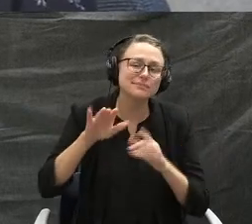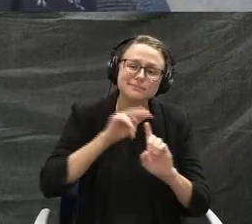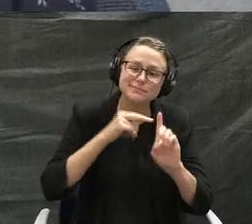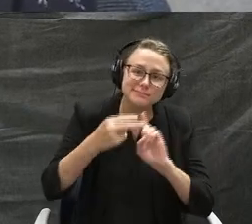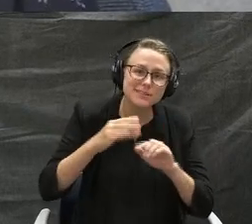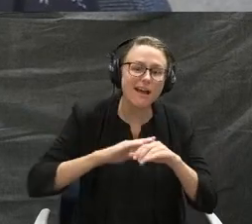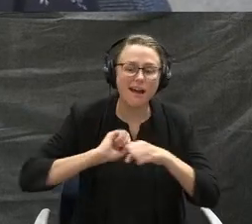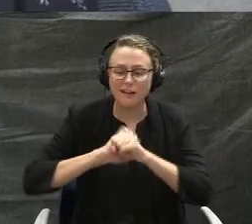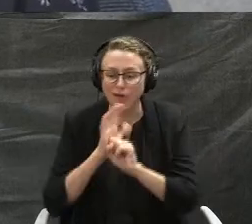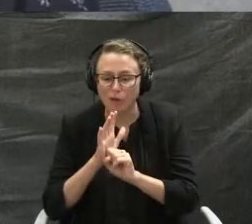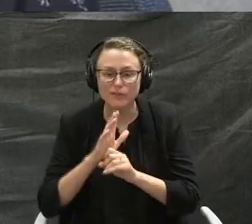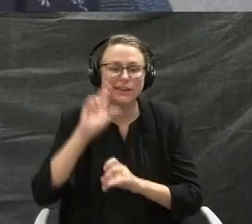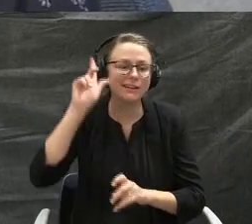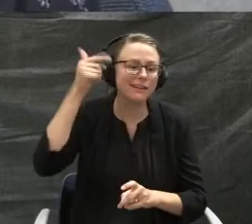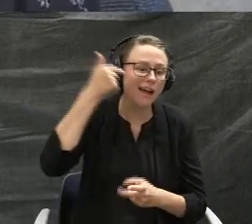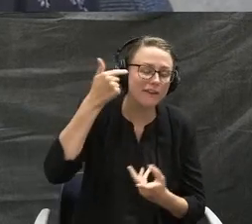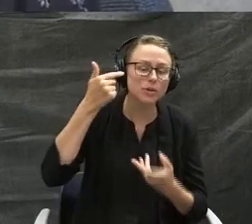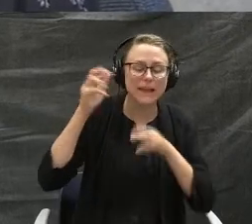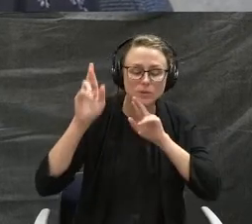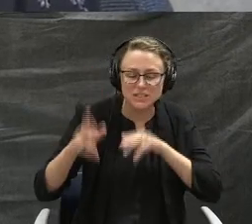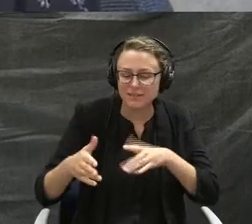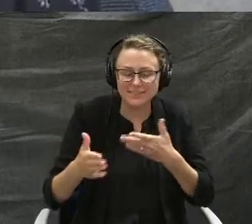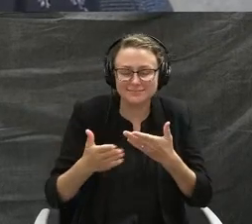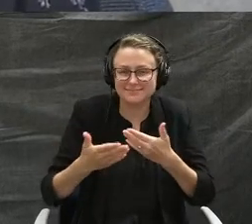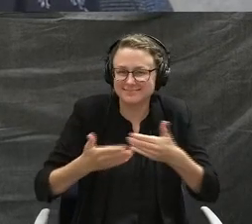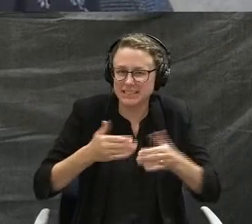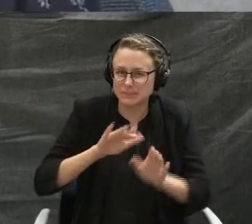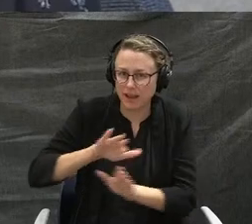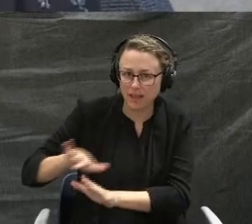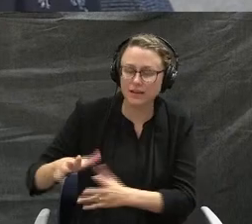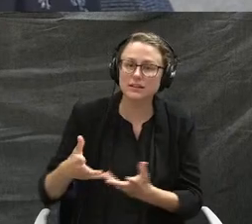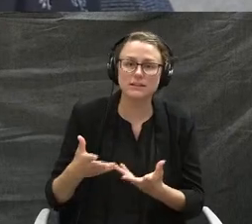societal response, it seems evident that many decisions are being made out of fear.